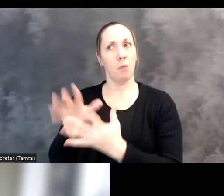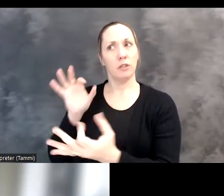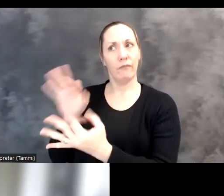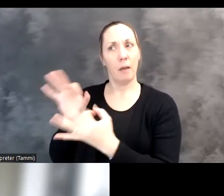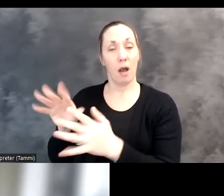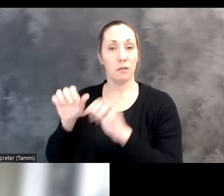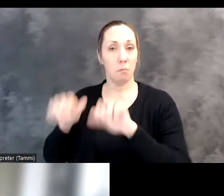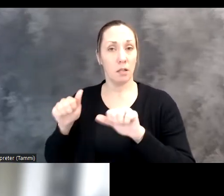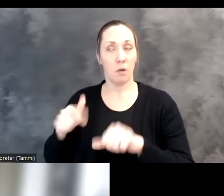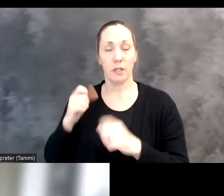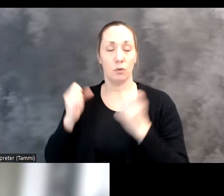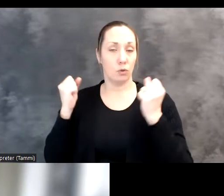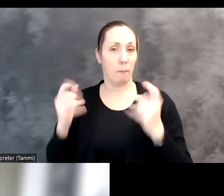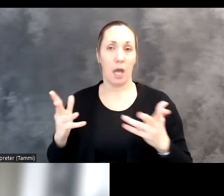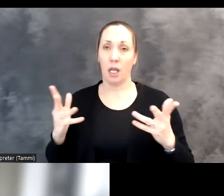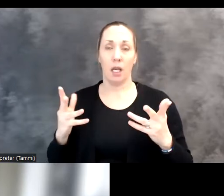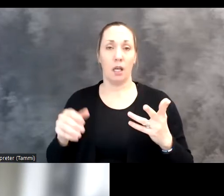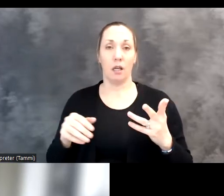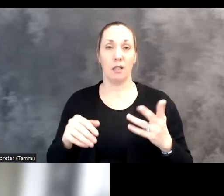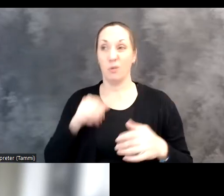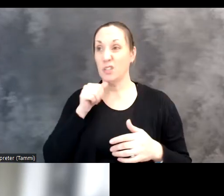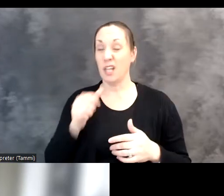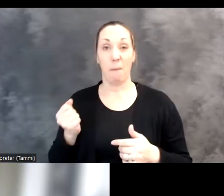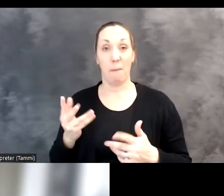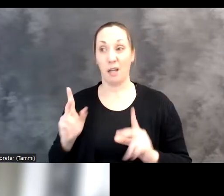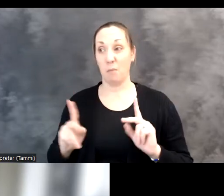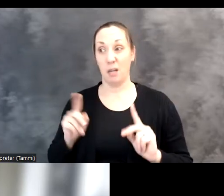as I had a duty to give as much feedback as